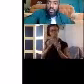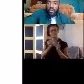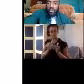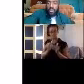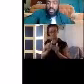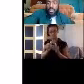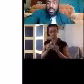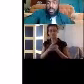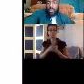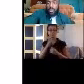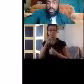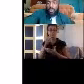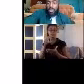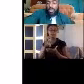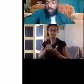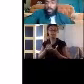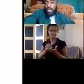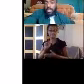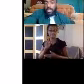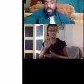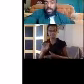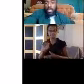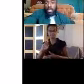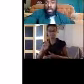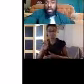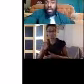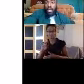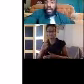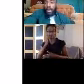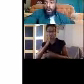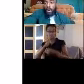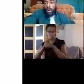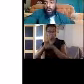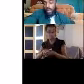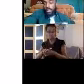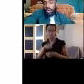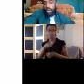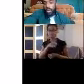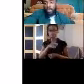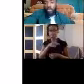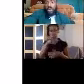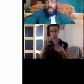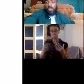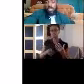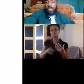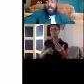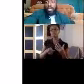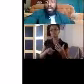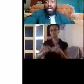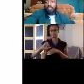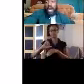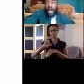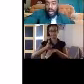are the things that create racist organizations and an AR and anti-r really helps to unpack